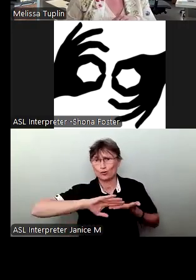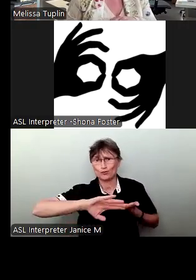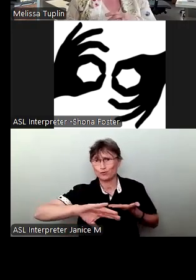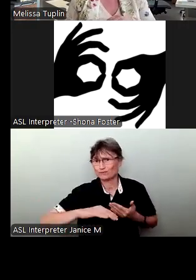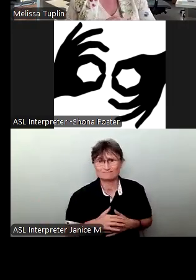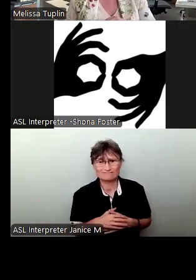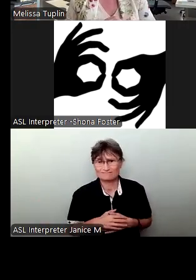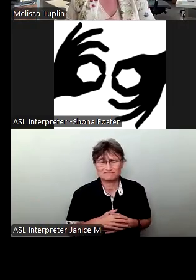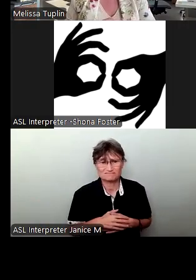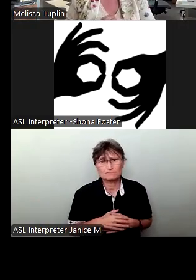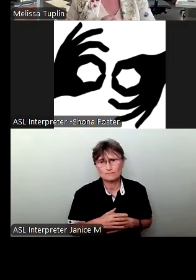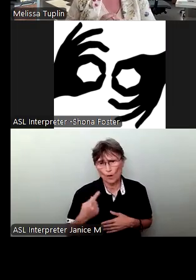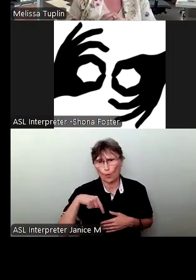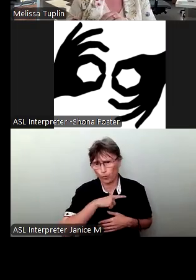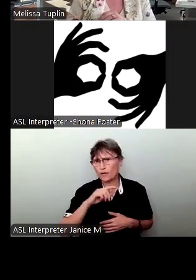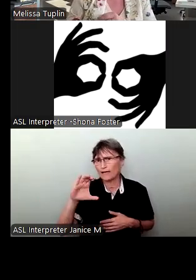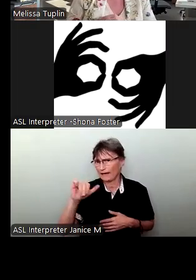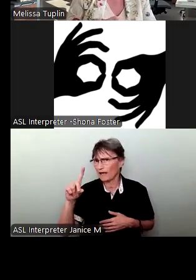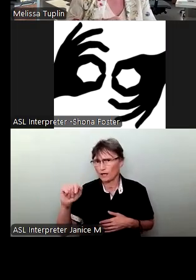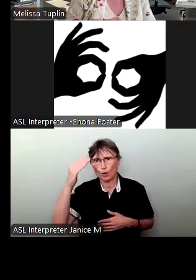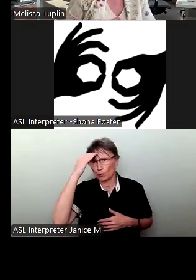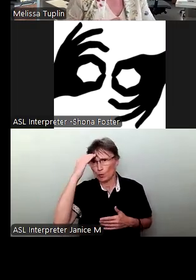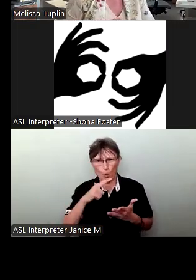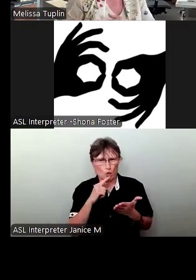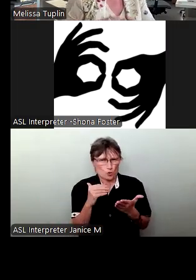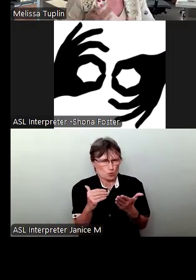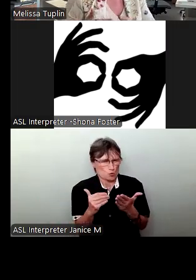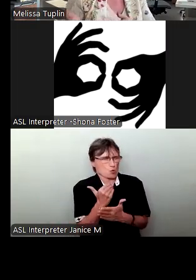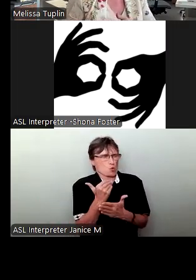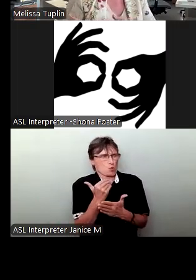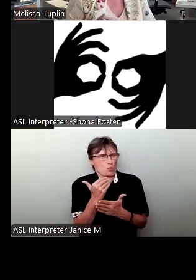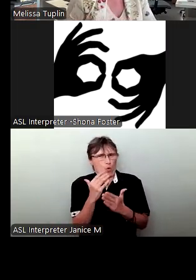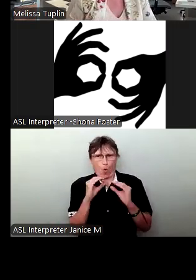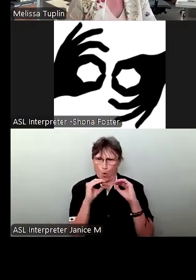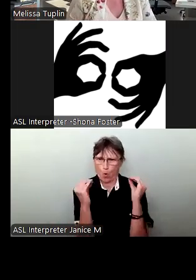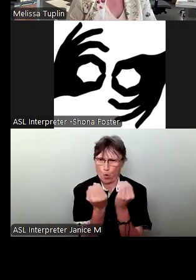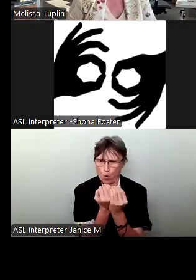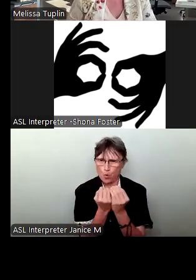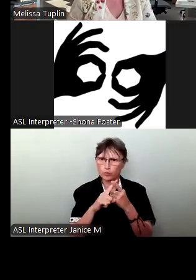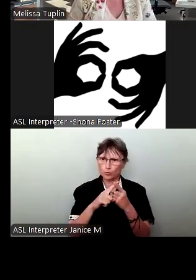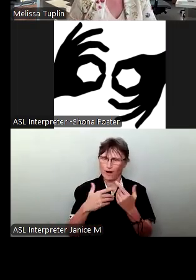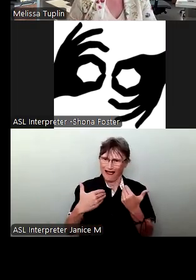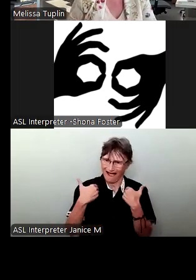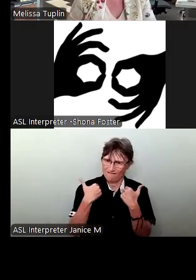We understand that for young arts organizations, getting access to operating funds can often be